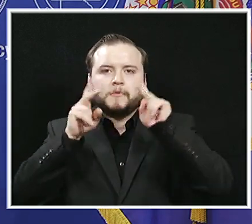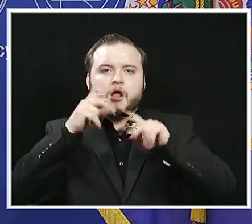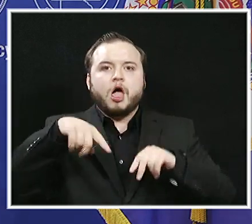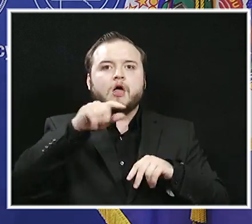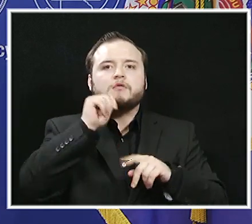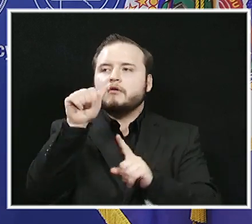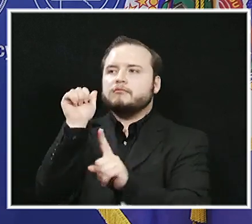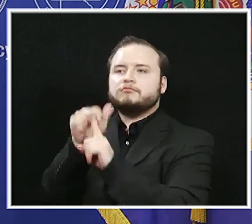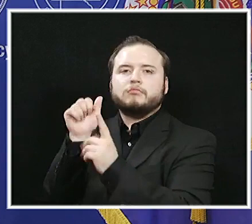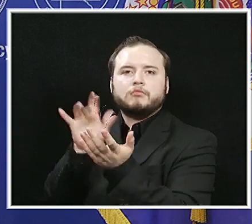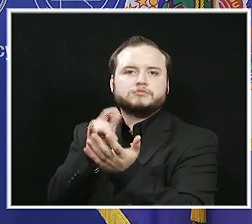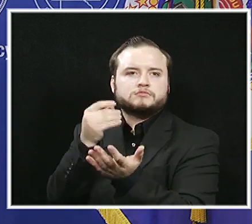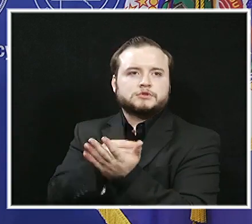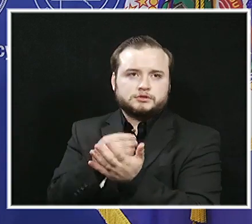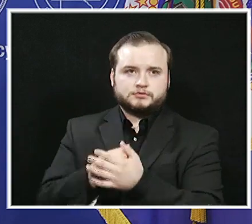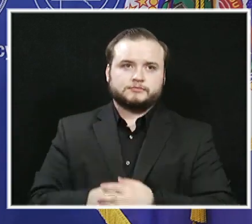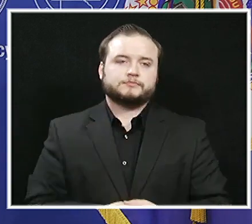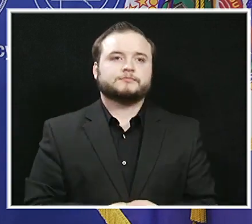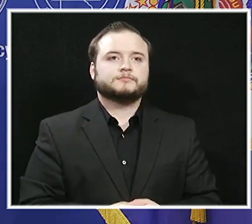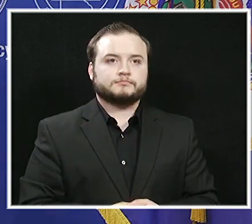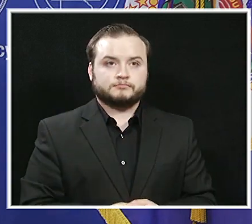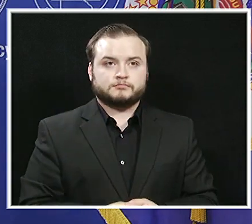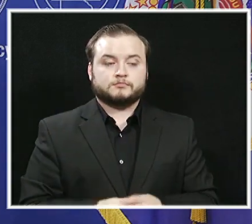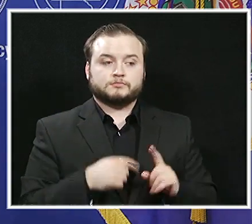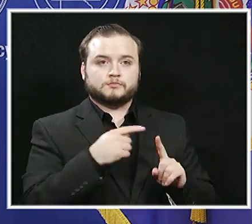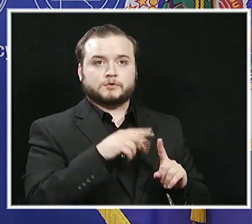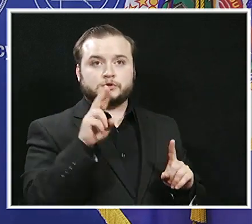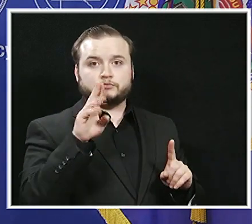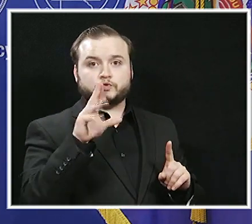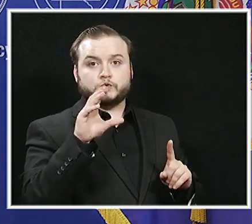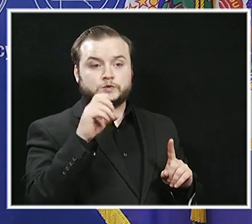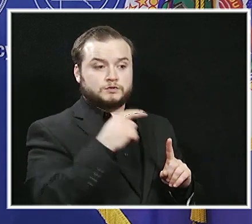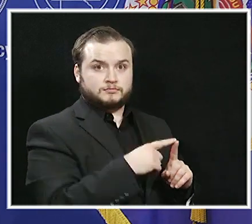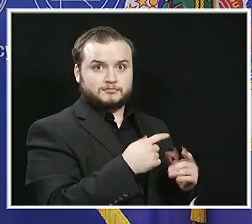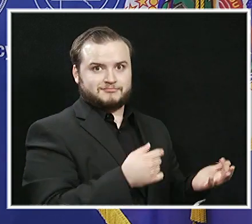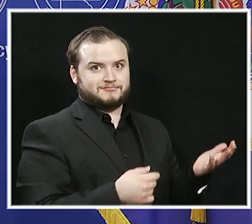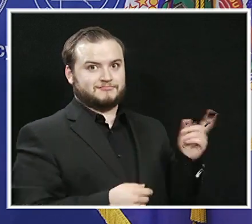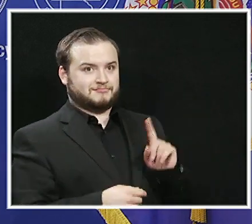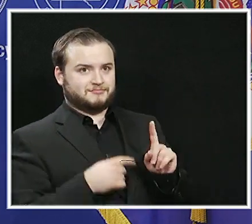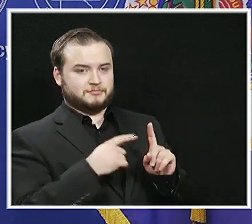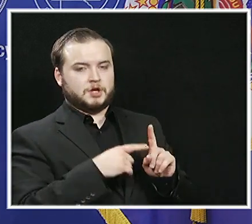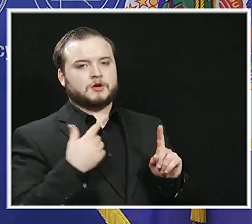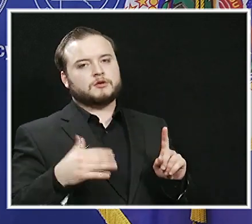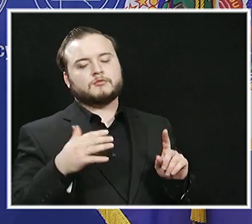And we're doing so in a way prevents fraud and making sure people get the money they deserve and so